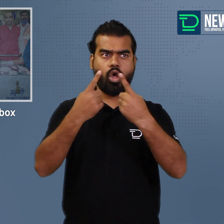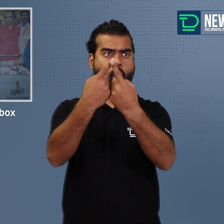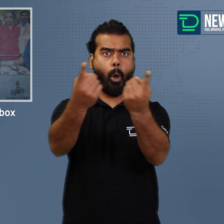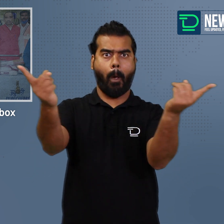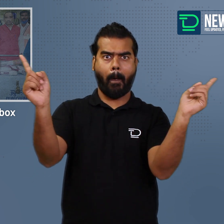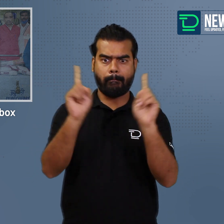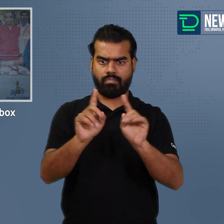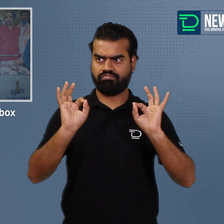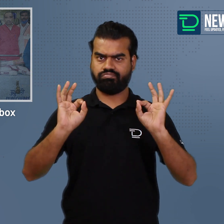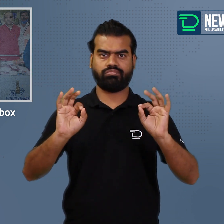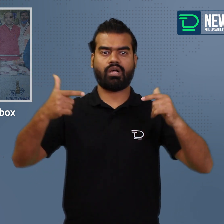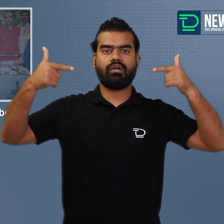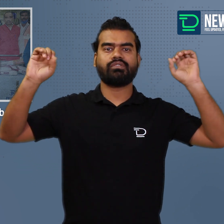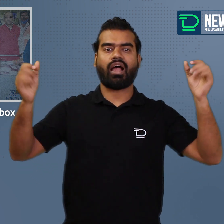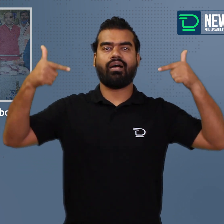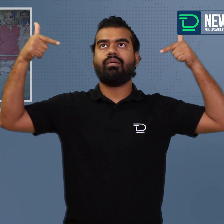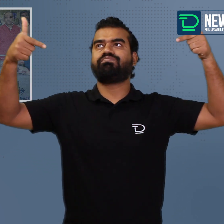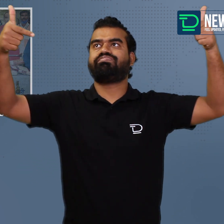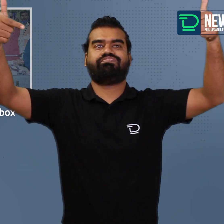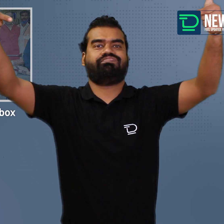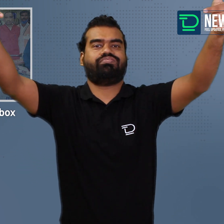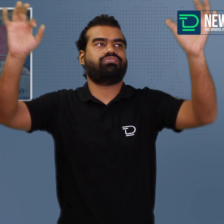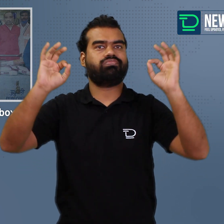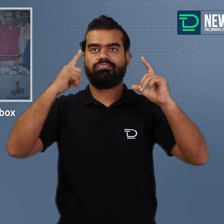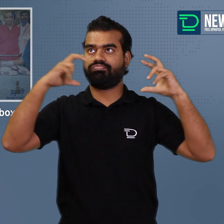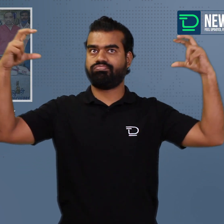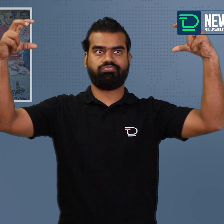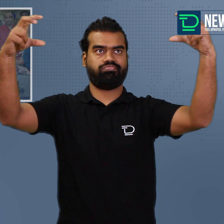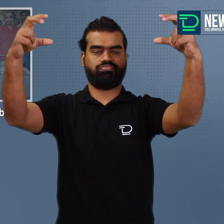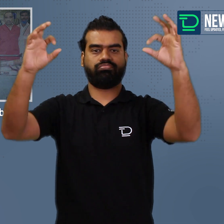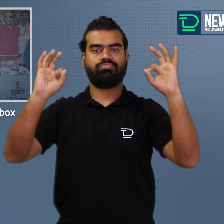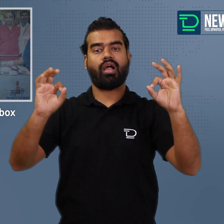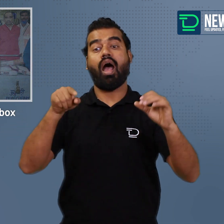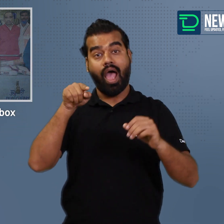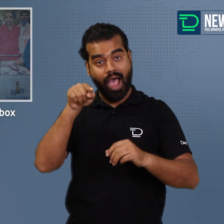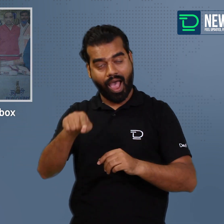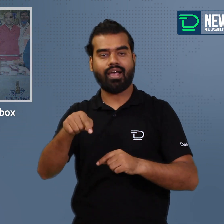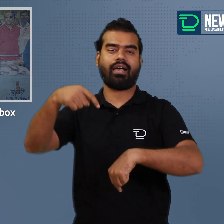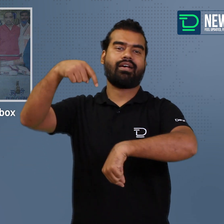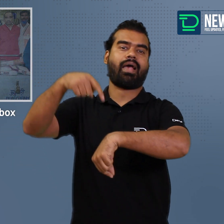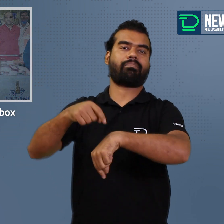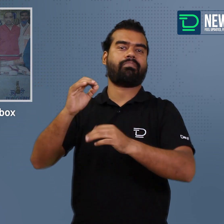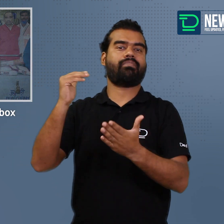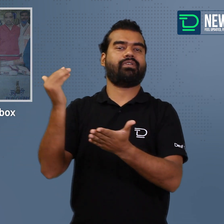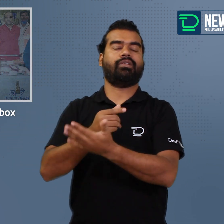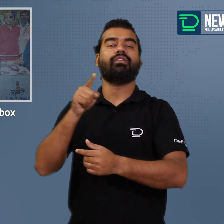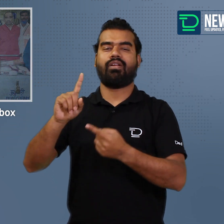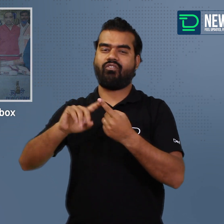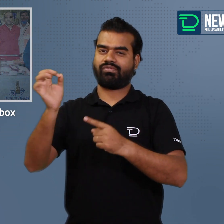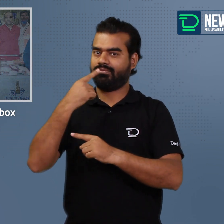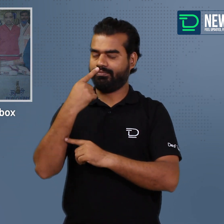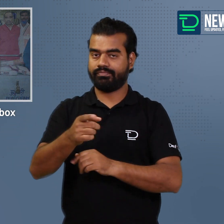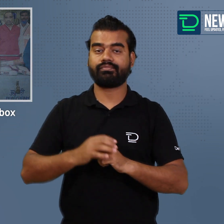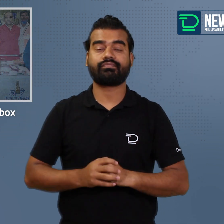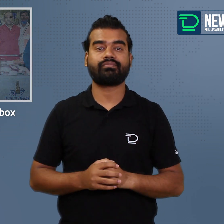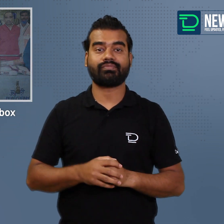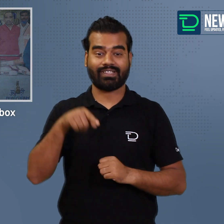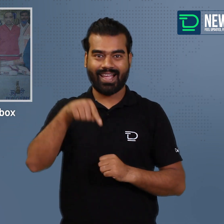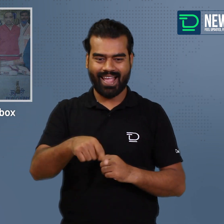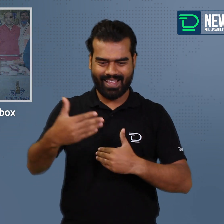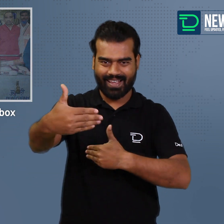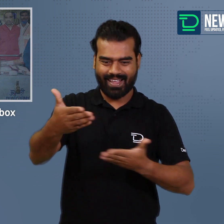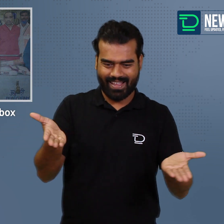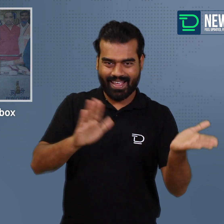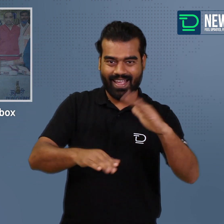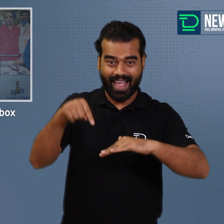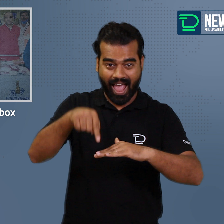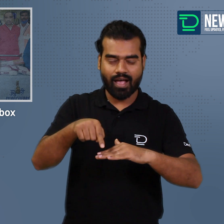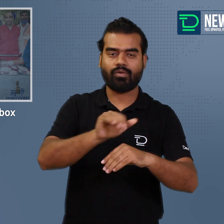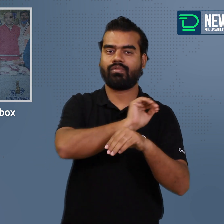by video camera, the Election Commission said.